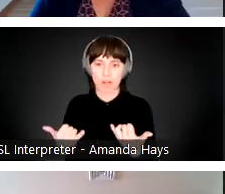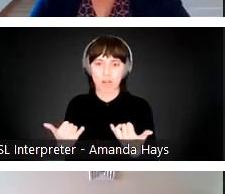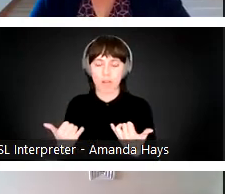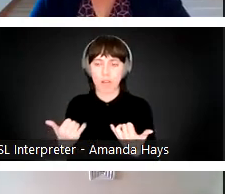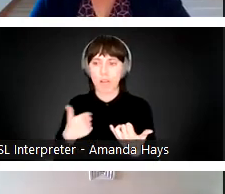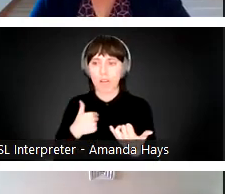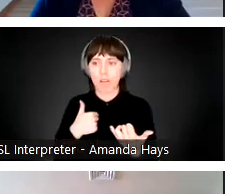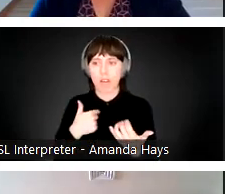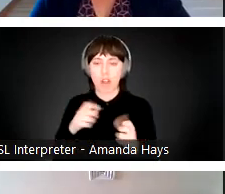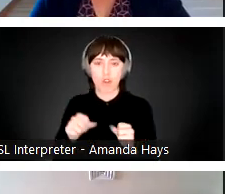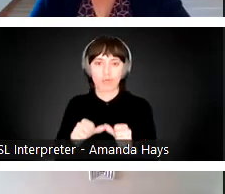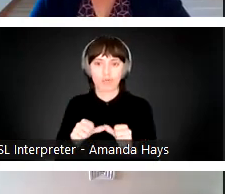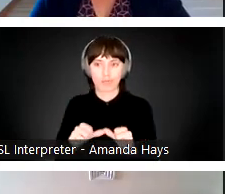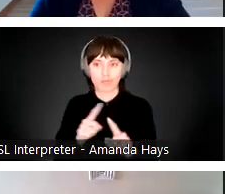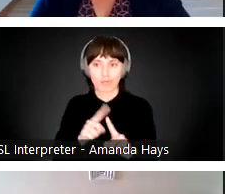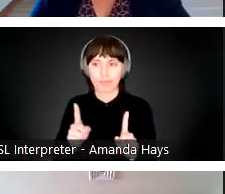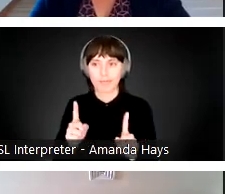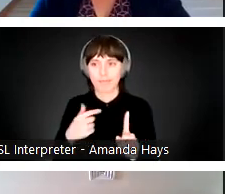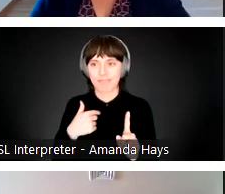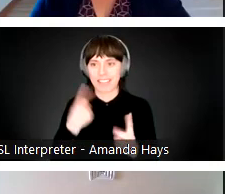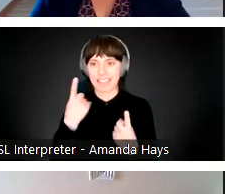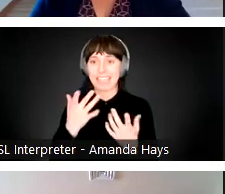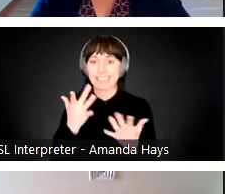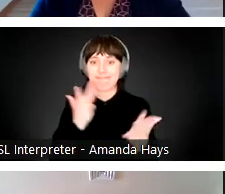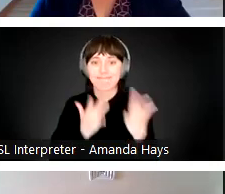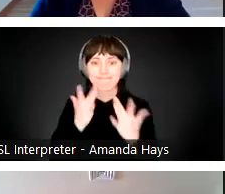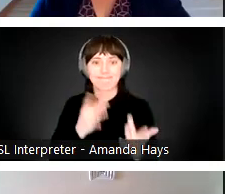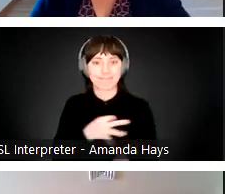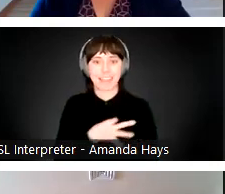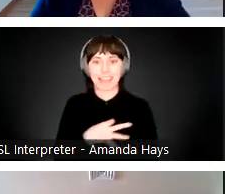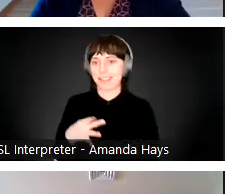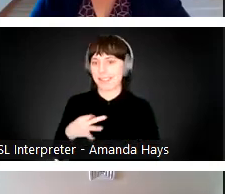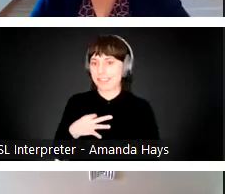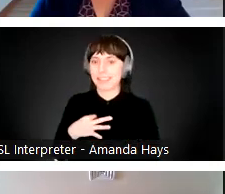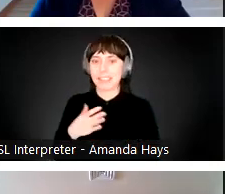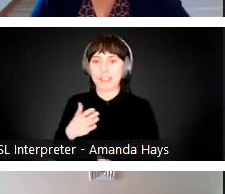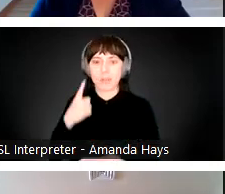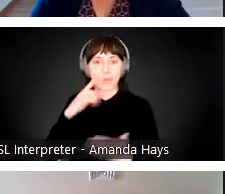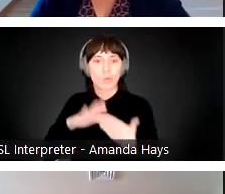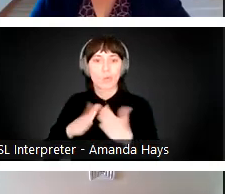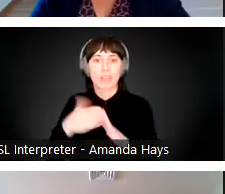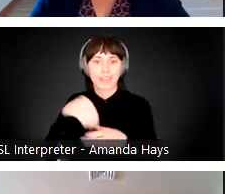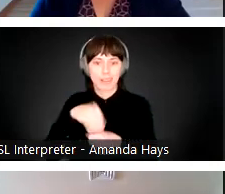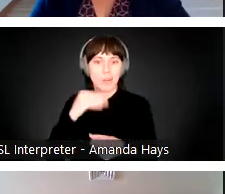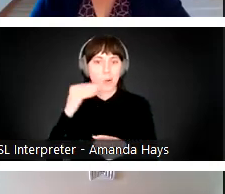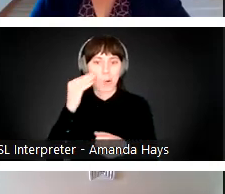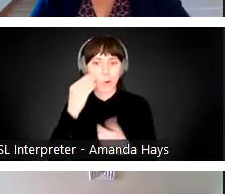I could go on and on- but I think the staffing shortages in community in-home